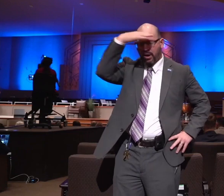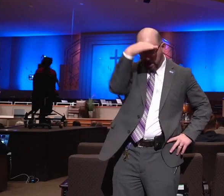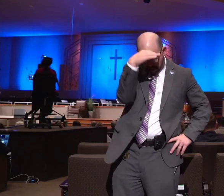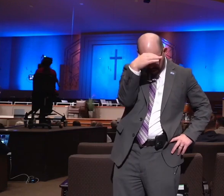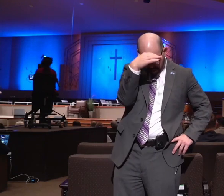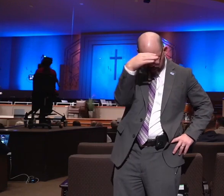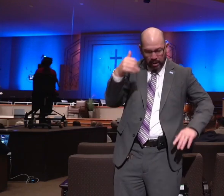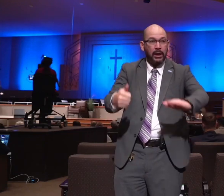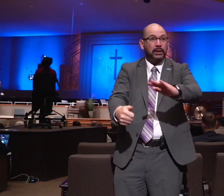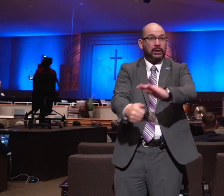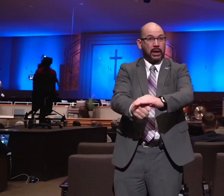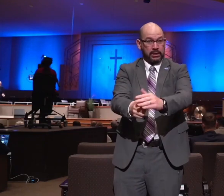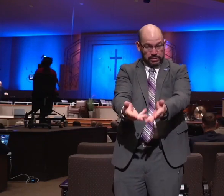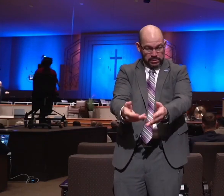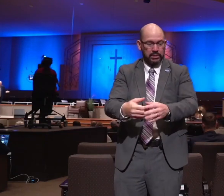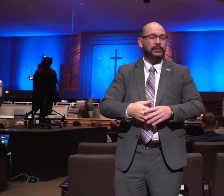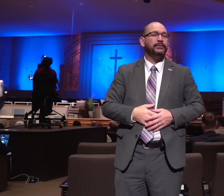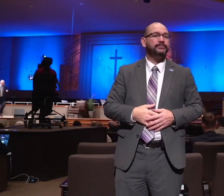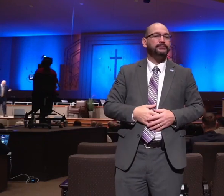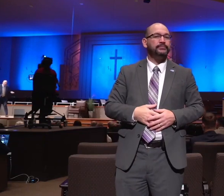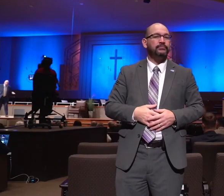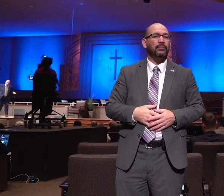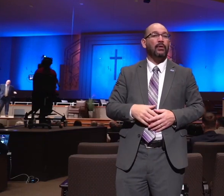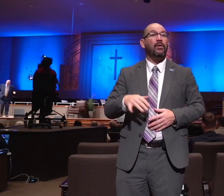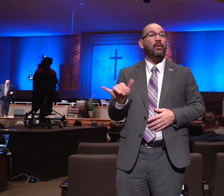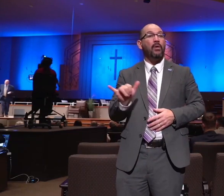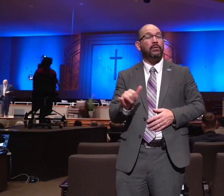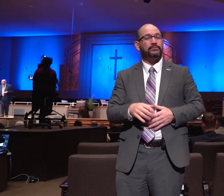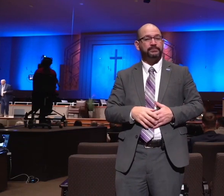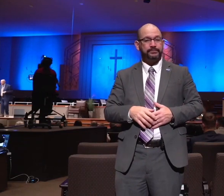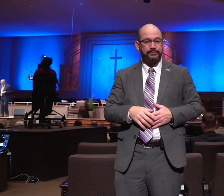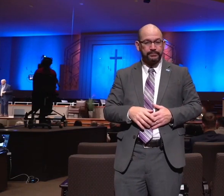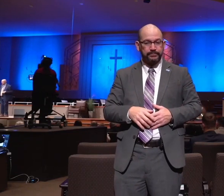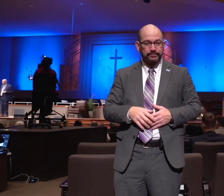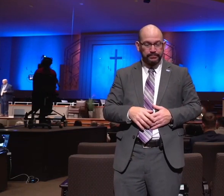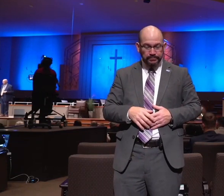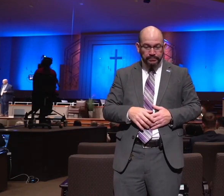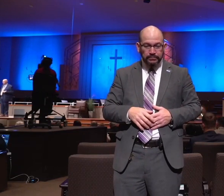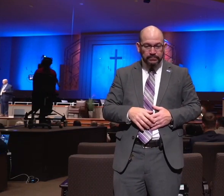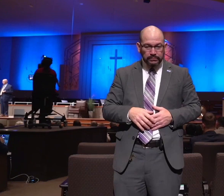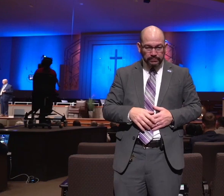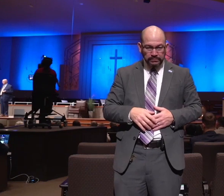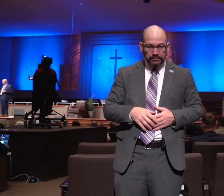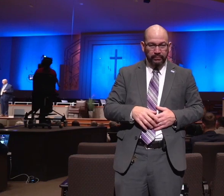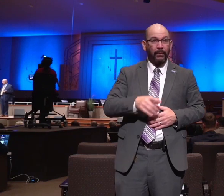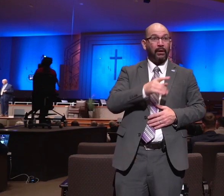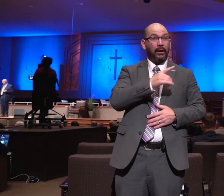there's a second difficulty David is